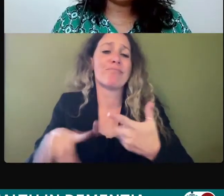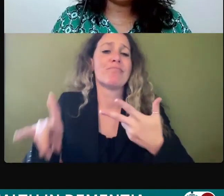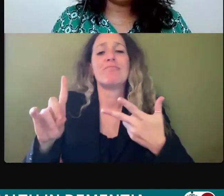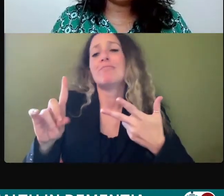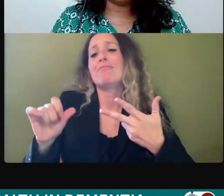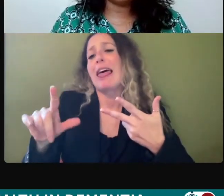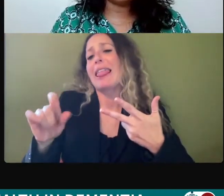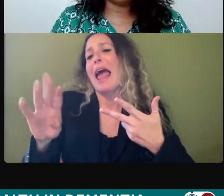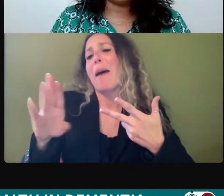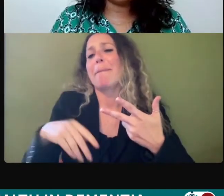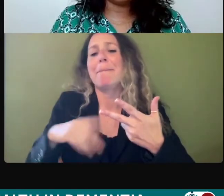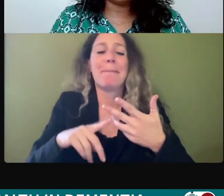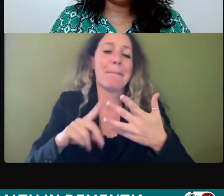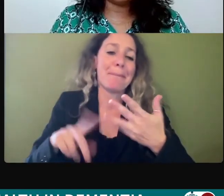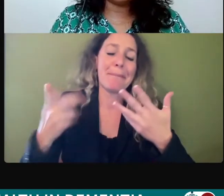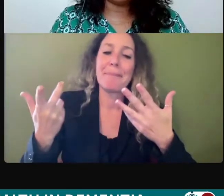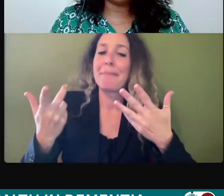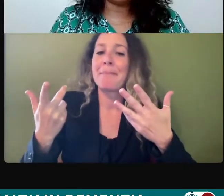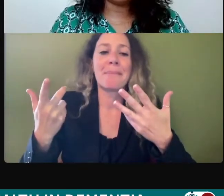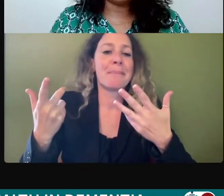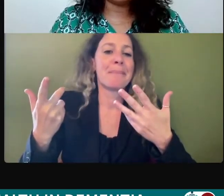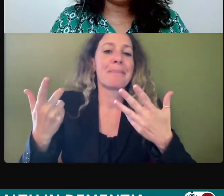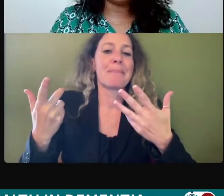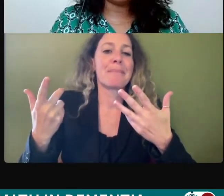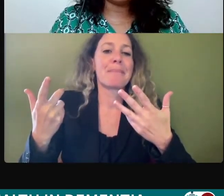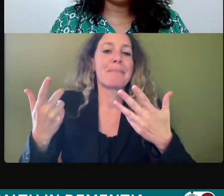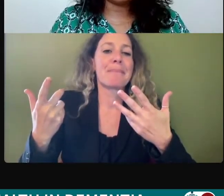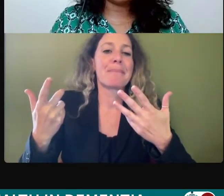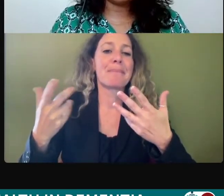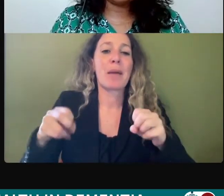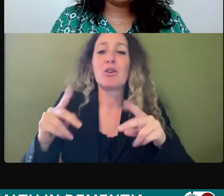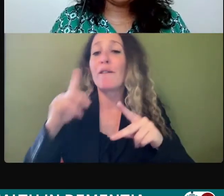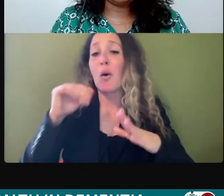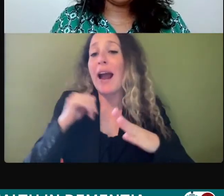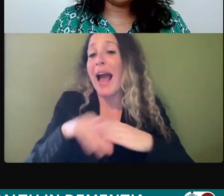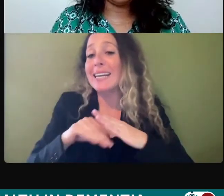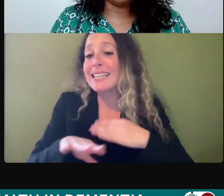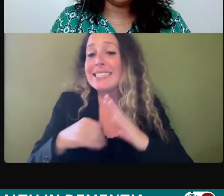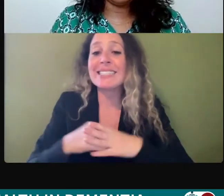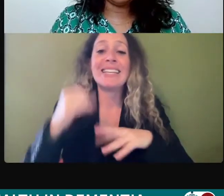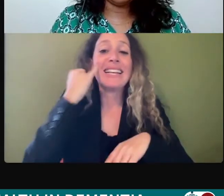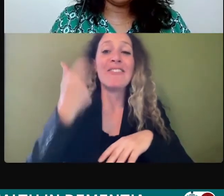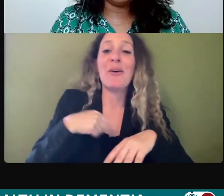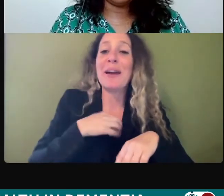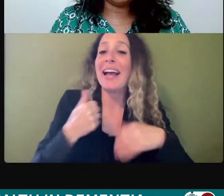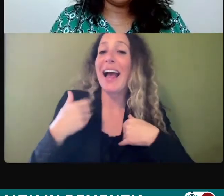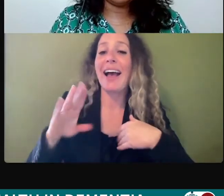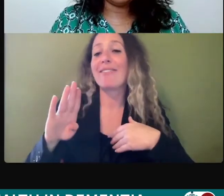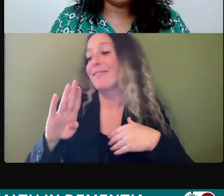really think about opportunities for access. So if we have mobile labs, or mobile imaging,